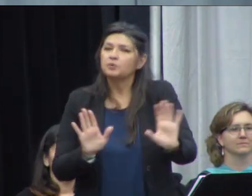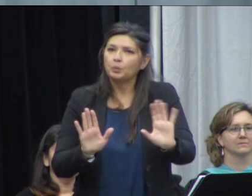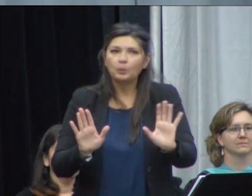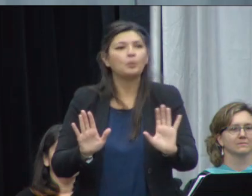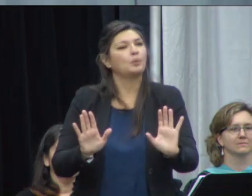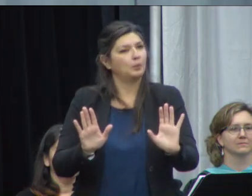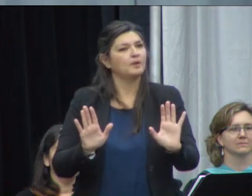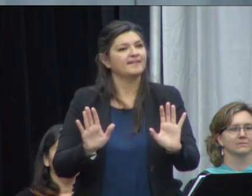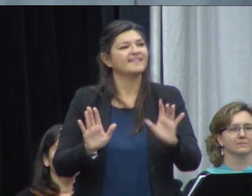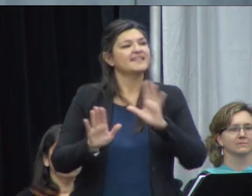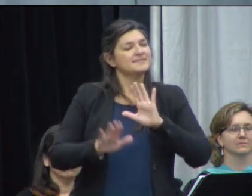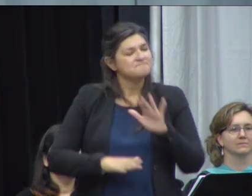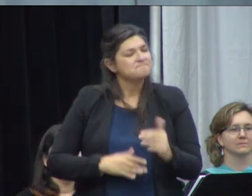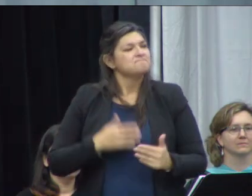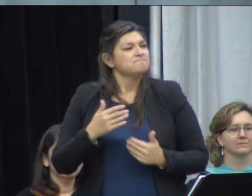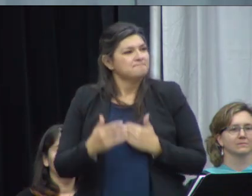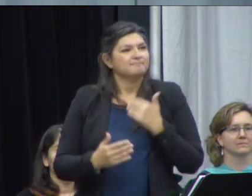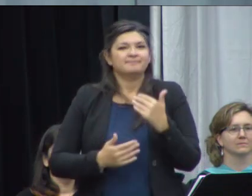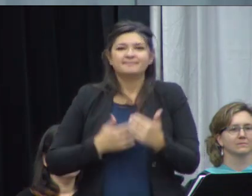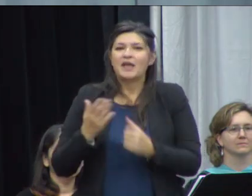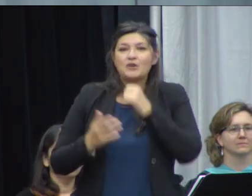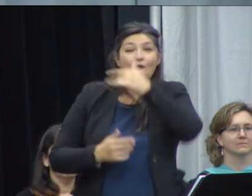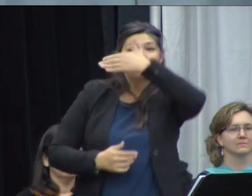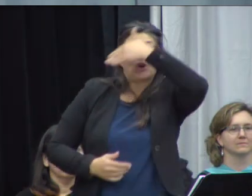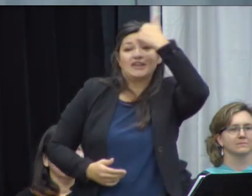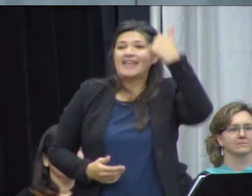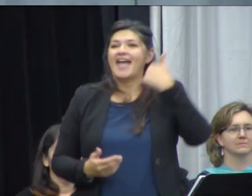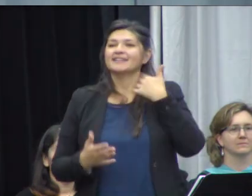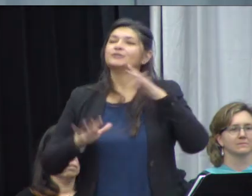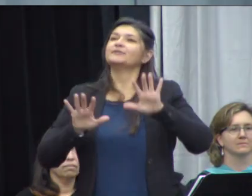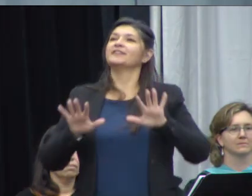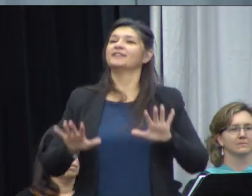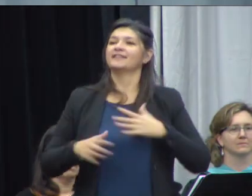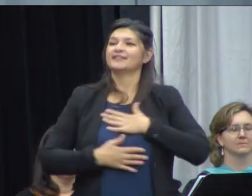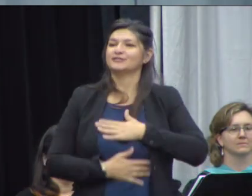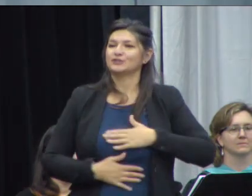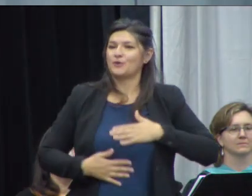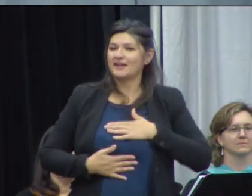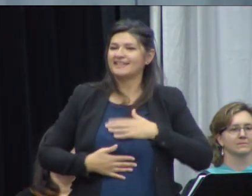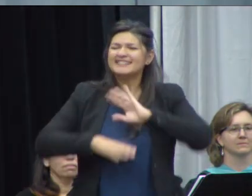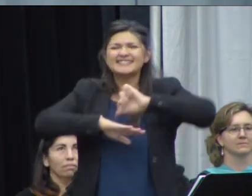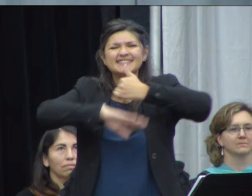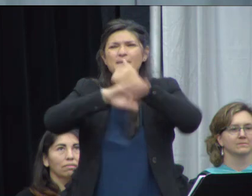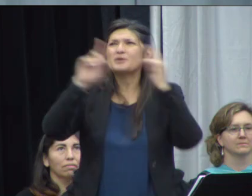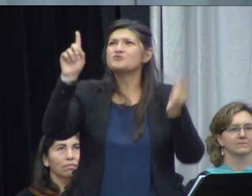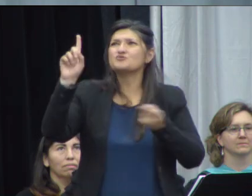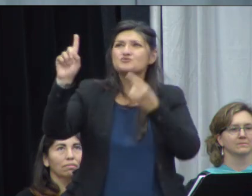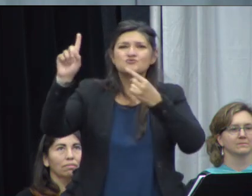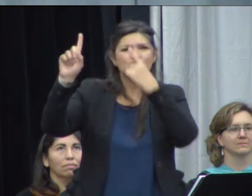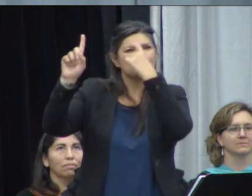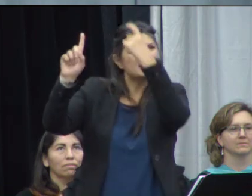And as one of the greats once said, "Have a dream, sacrifice for it, and never, ever rest in the middle," Kobe Bryant.